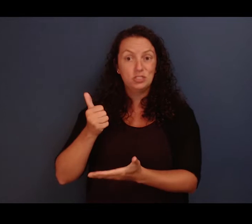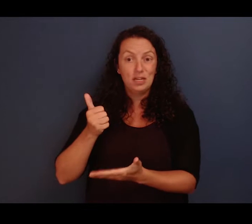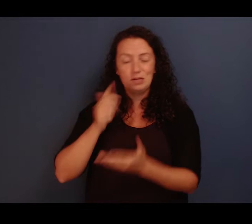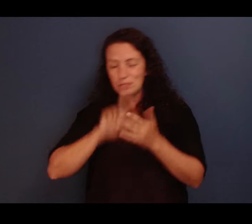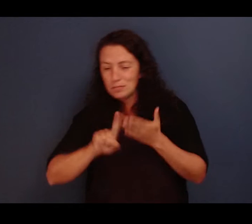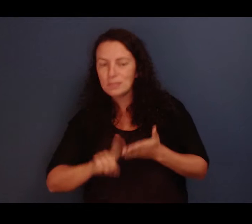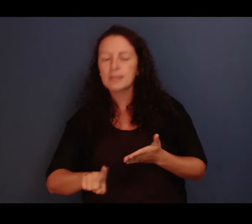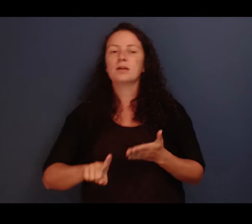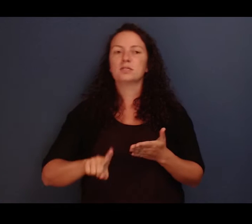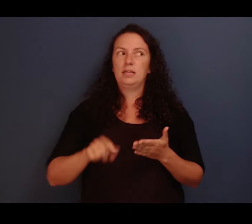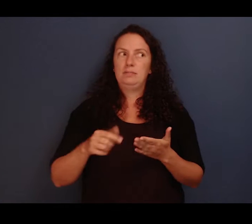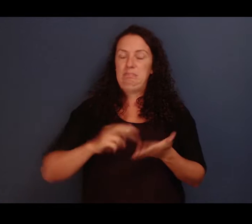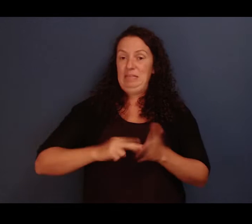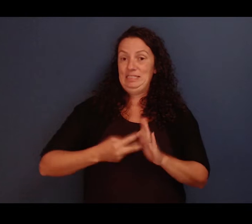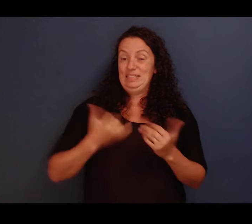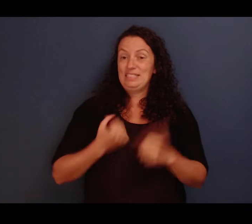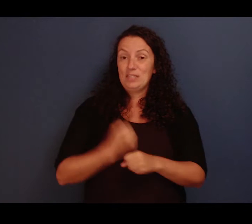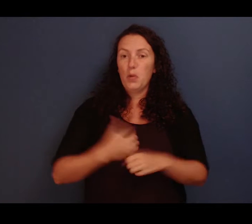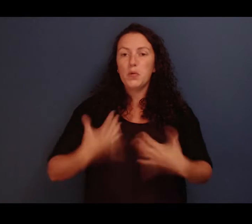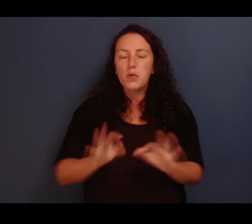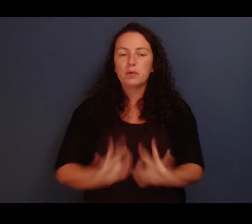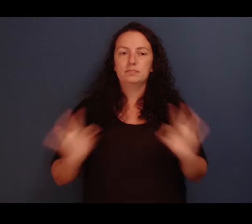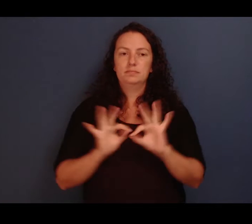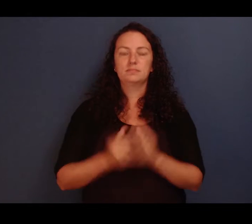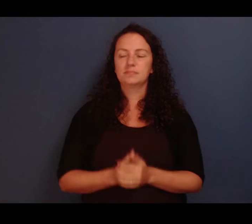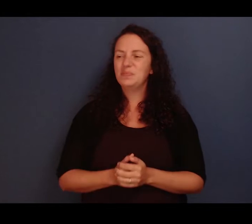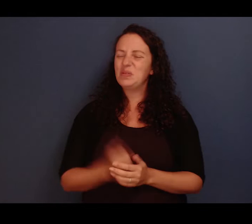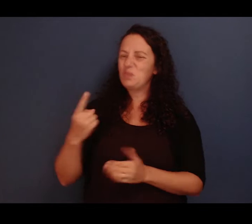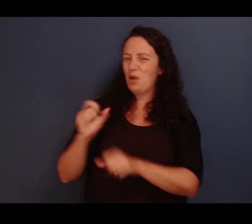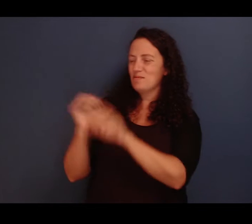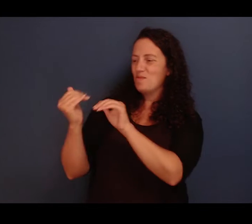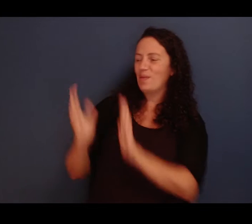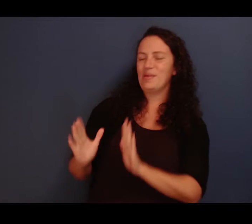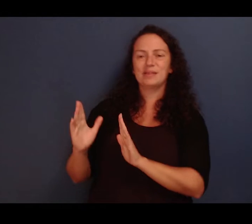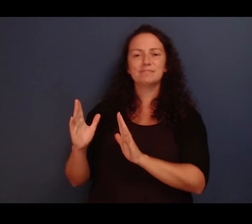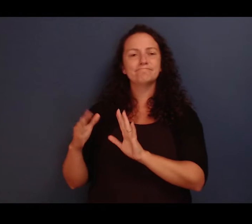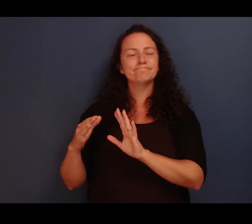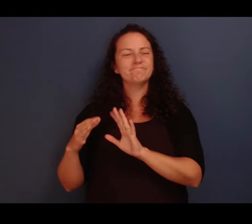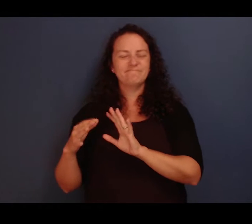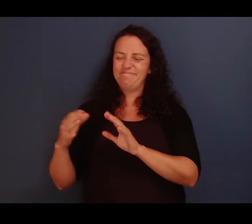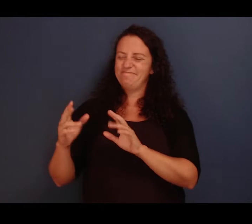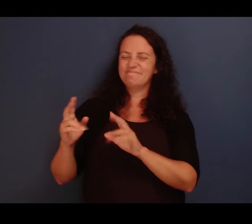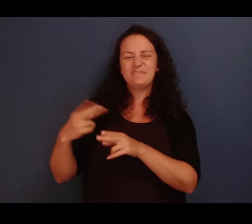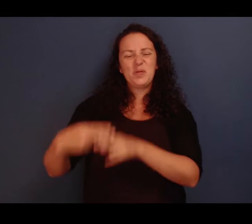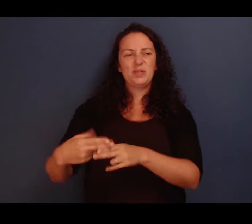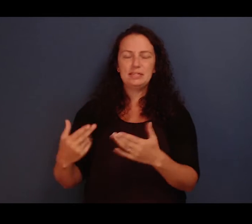pivotal year for PCC. One of our colleagues has called this a moment of “harmonic convergence,”